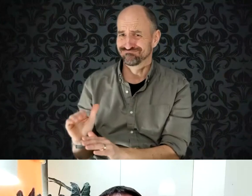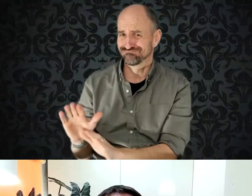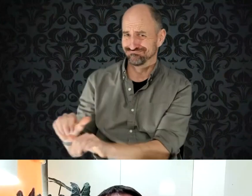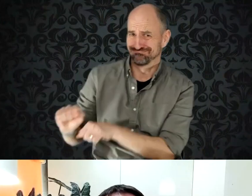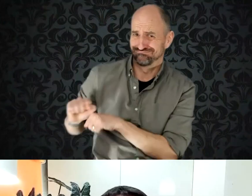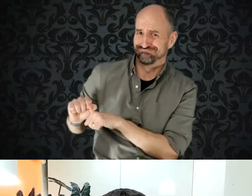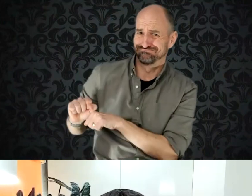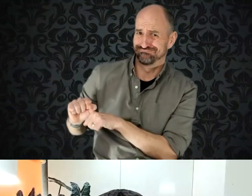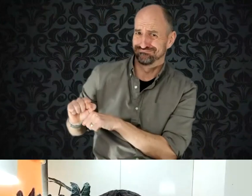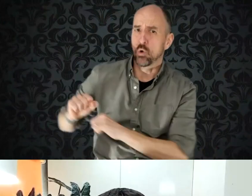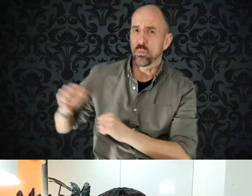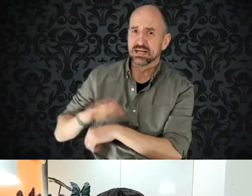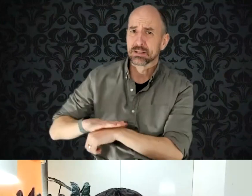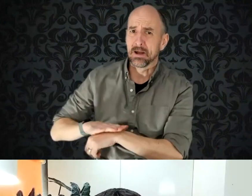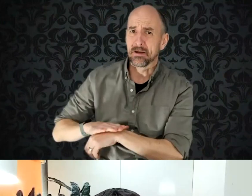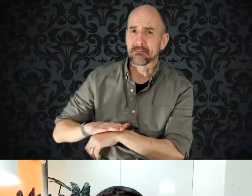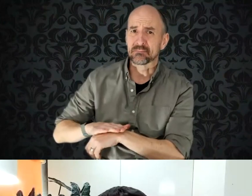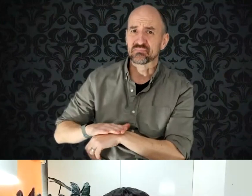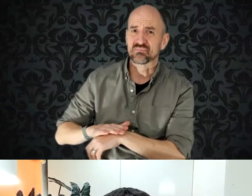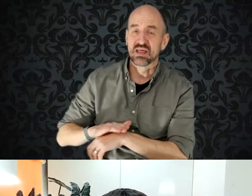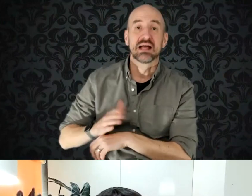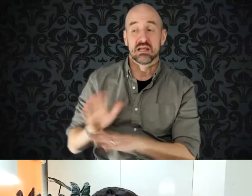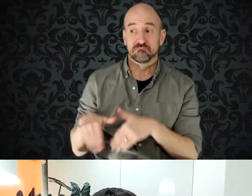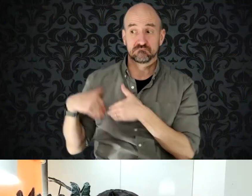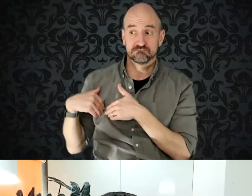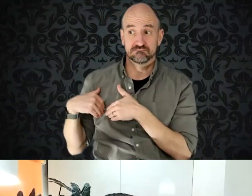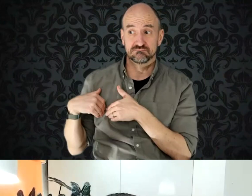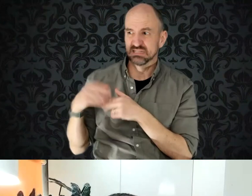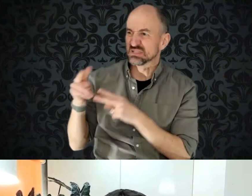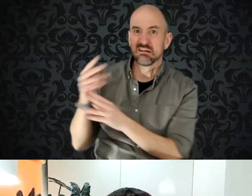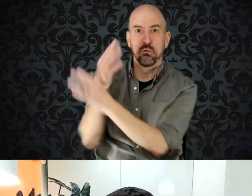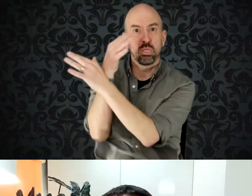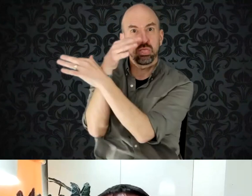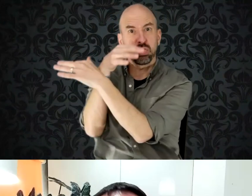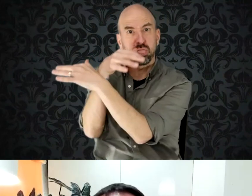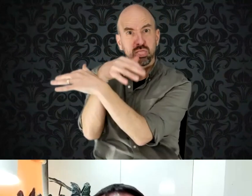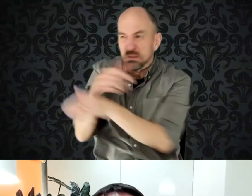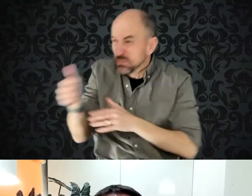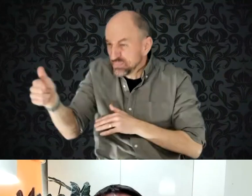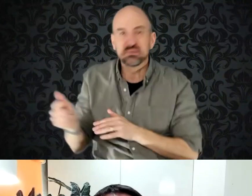a lot of people forget over winter, lots of people think they just need to keep watering